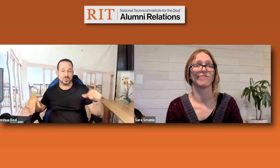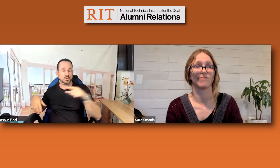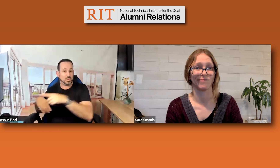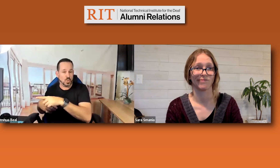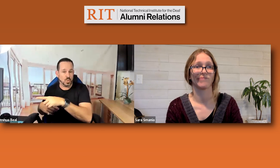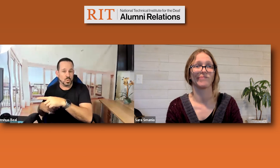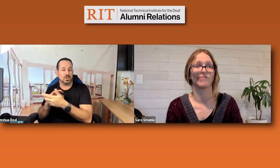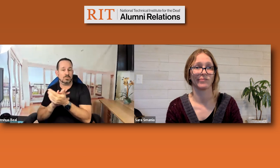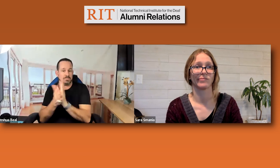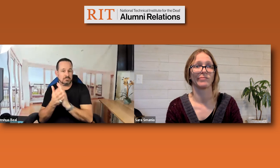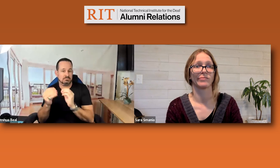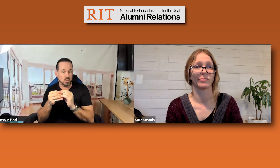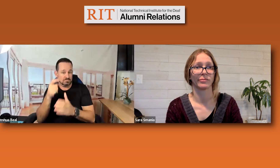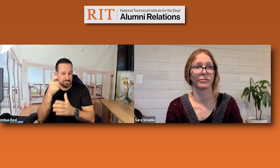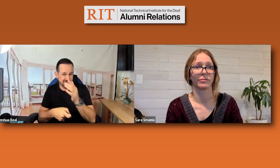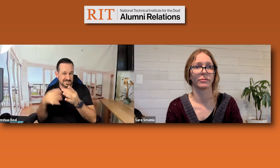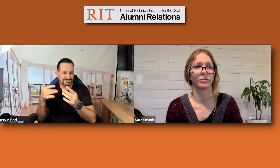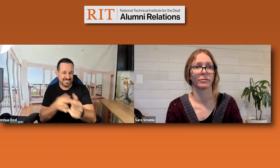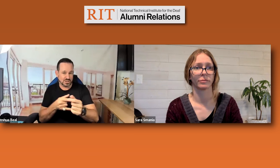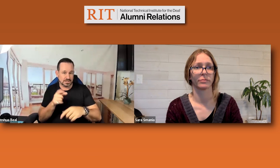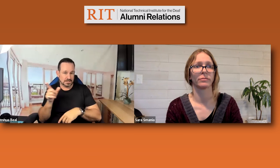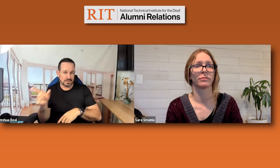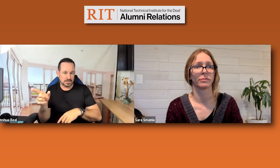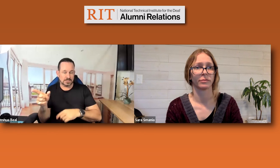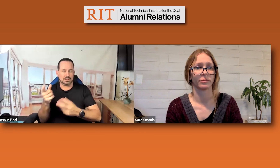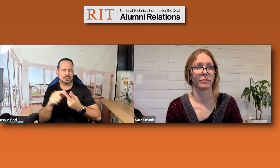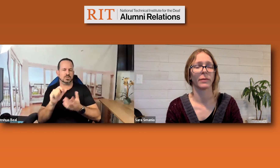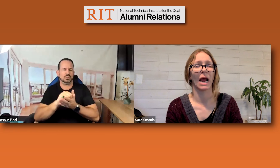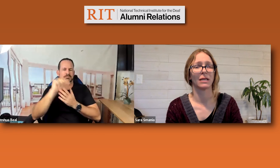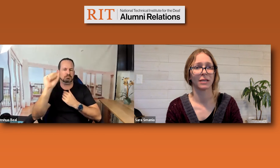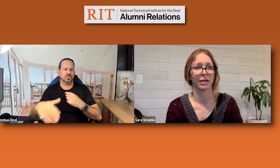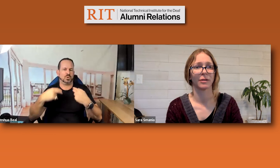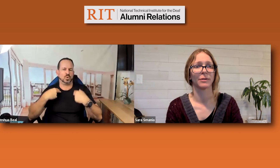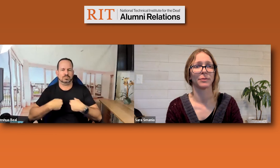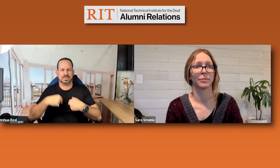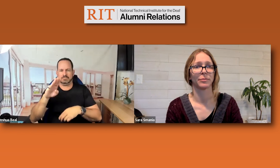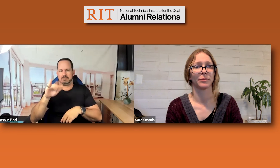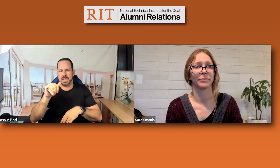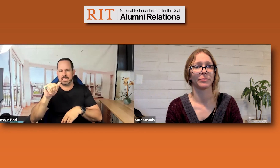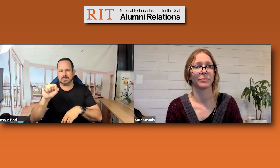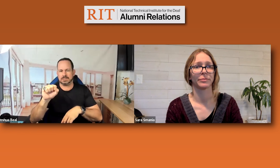as people were investing more in the individual units.